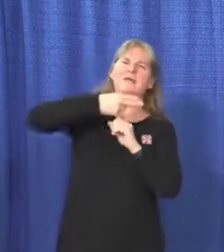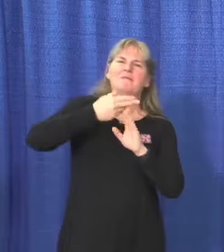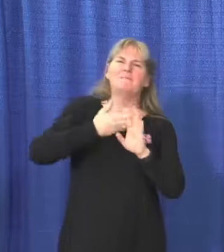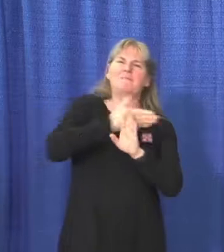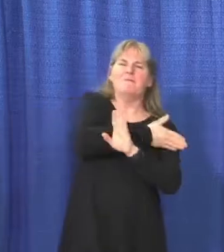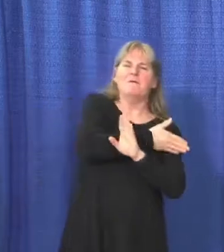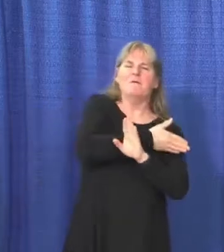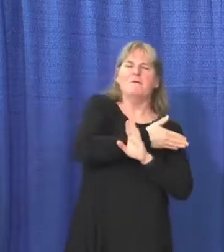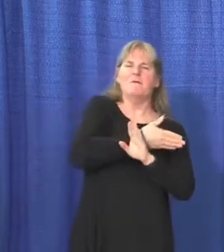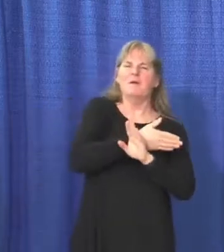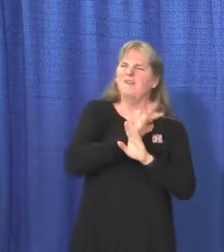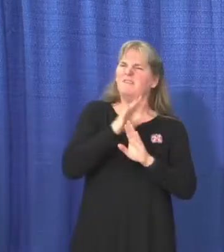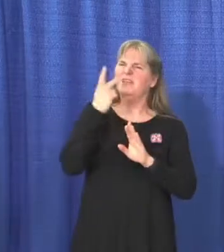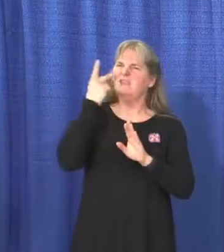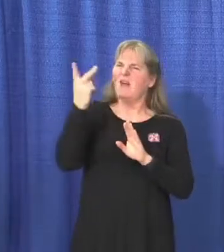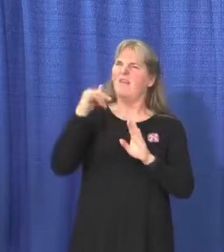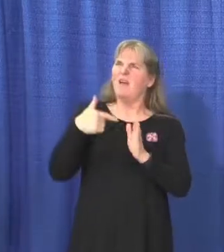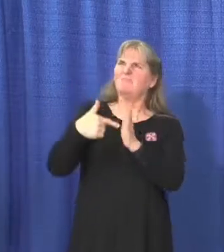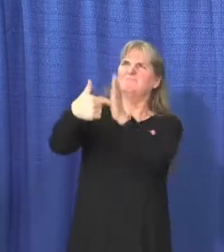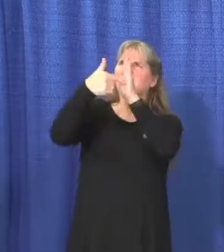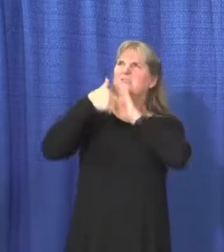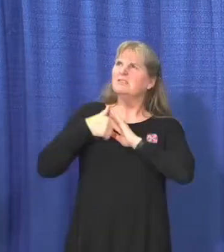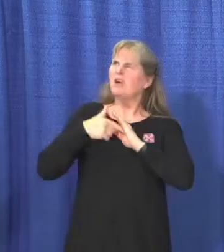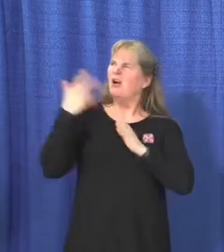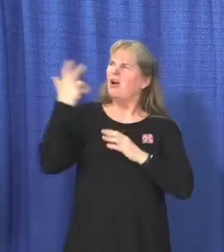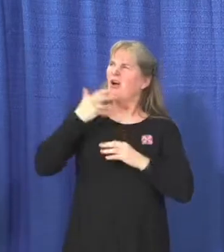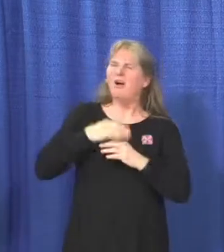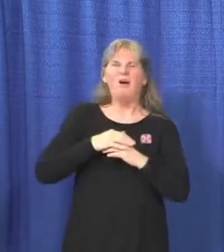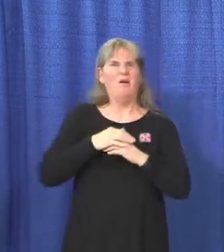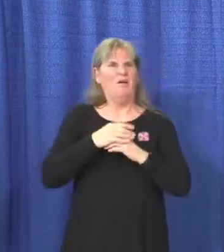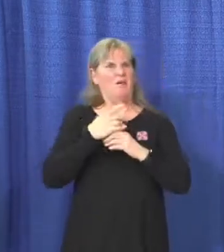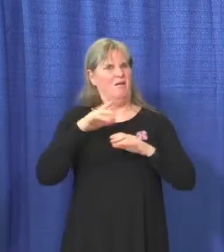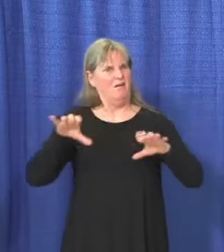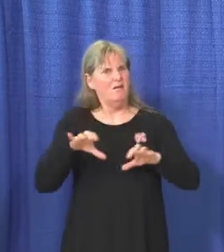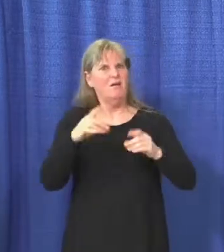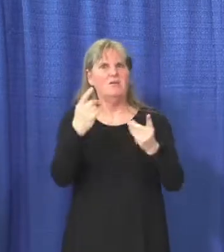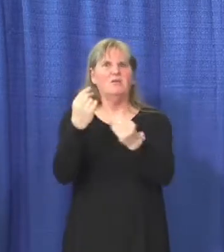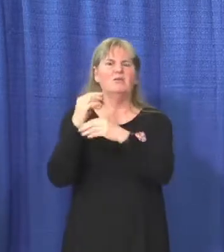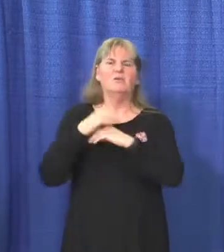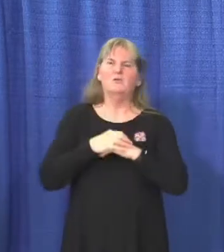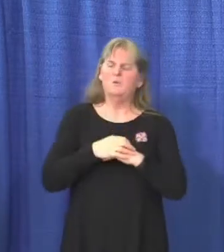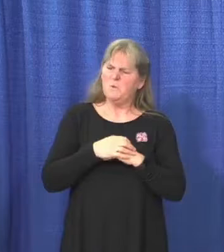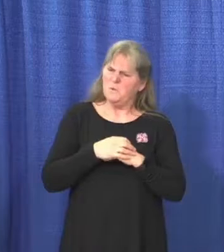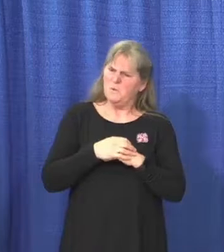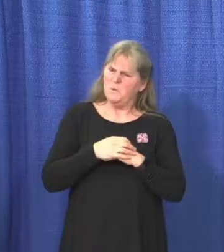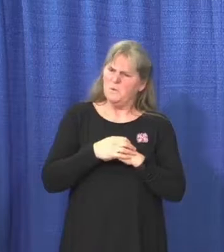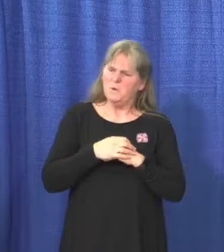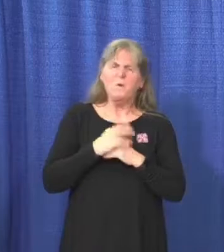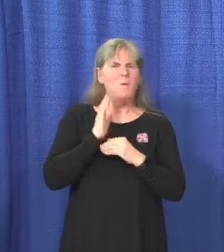With been tested and we will come out stronger. We are now in the middle of